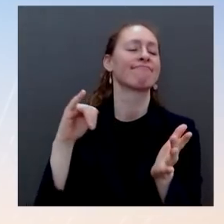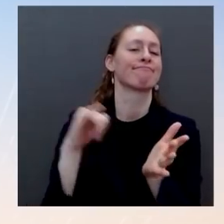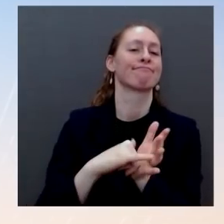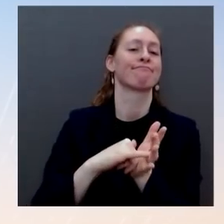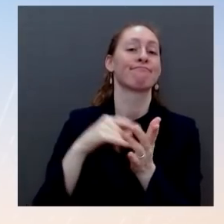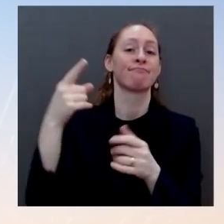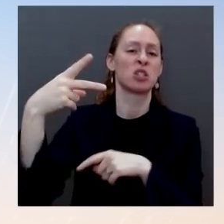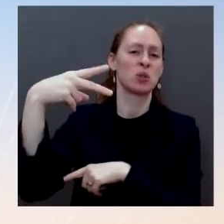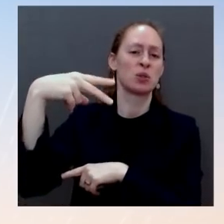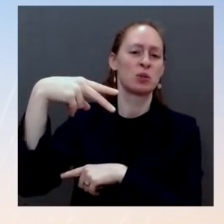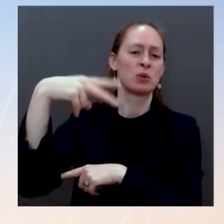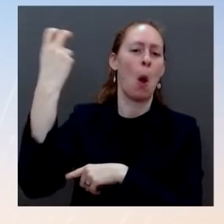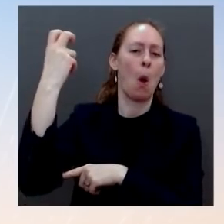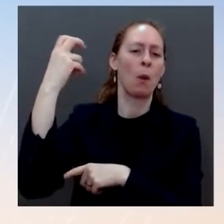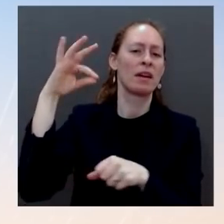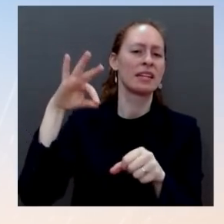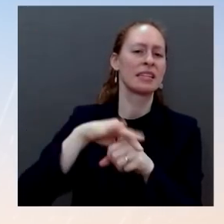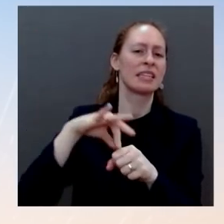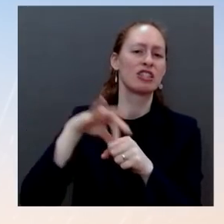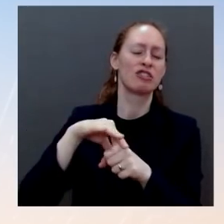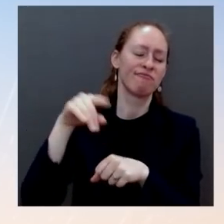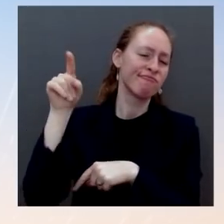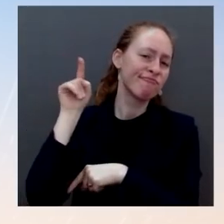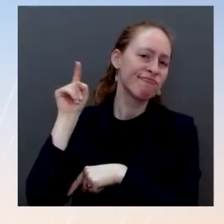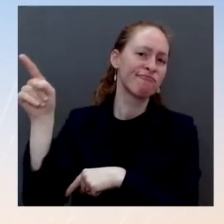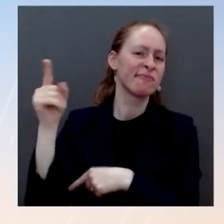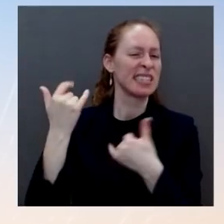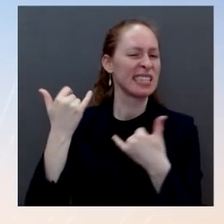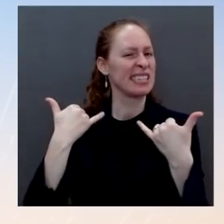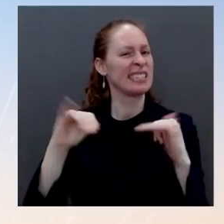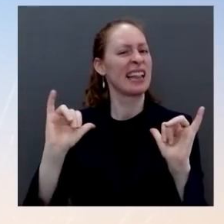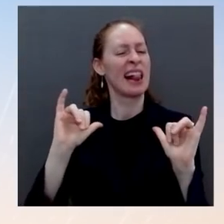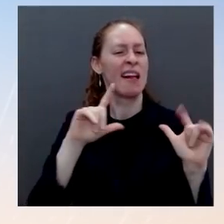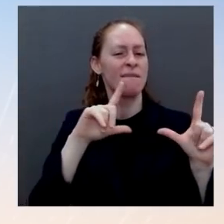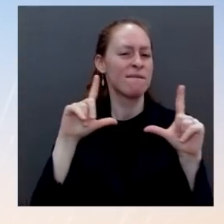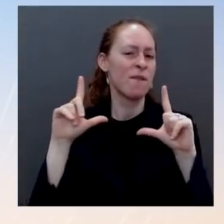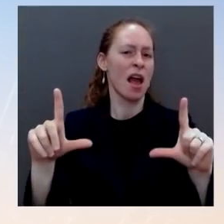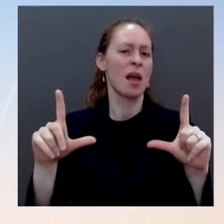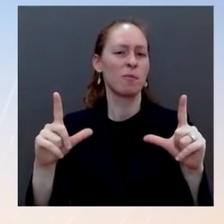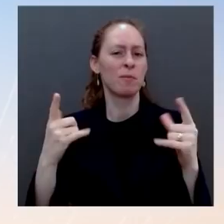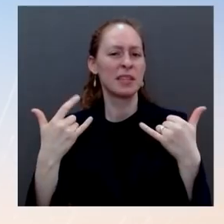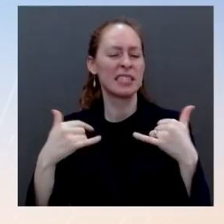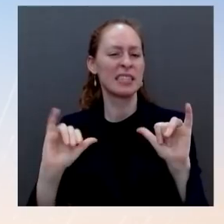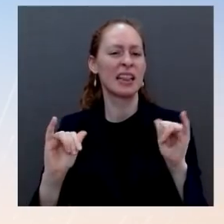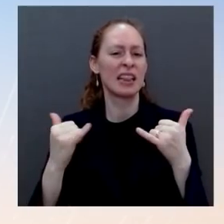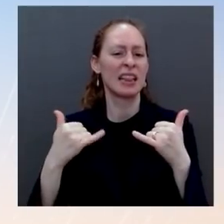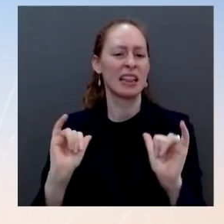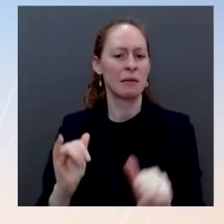And what more does he need to do, given the sharp divides that we still see on display today? Ms. Psaki: Well, I would say, Kristen,